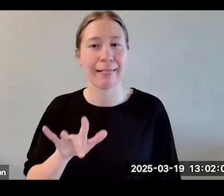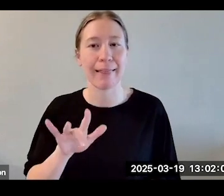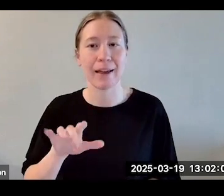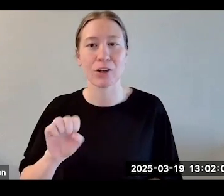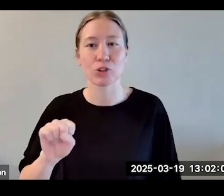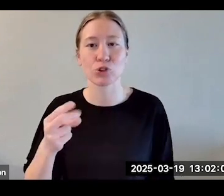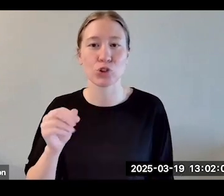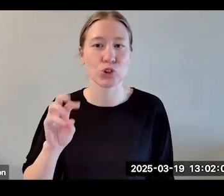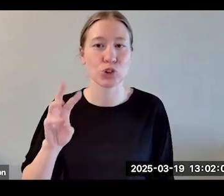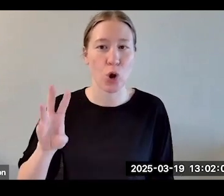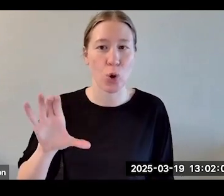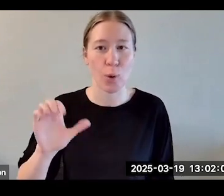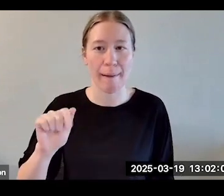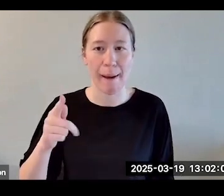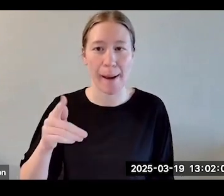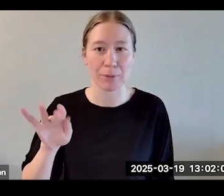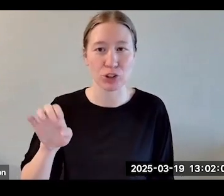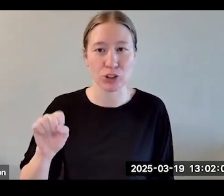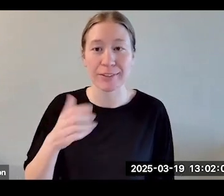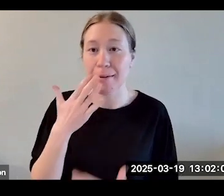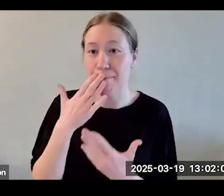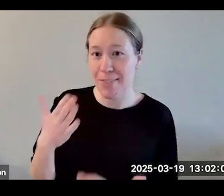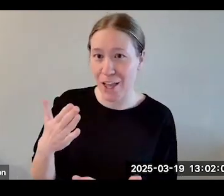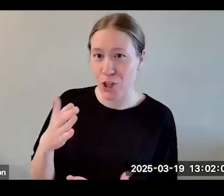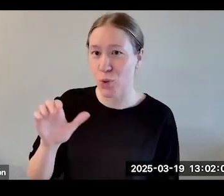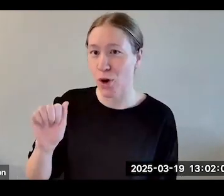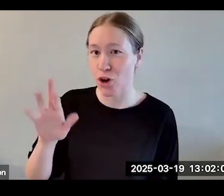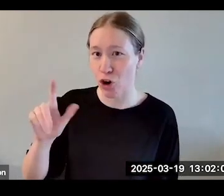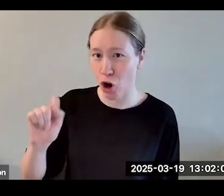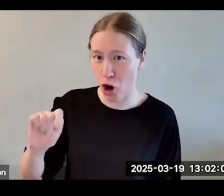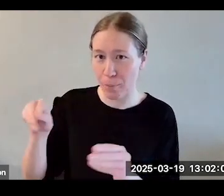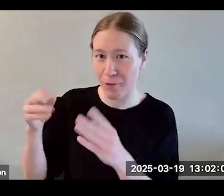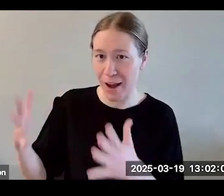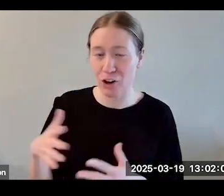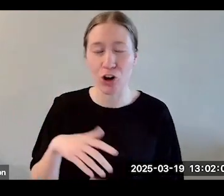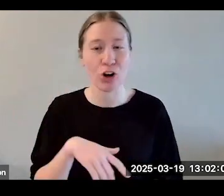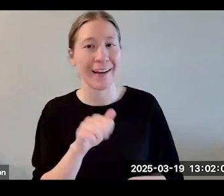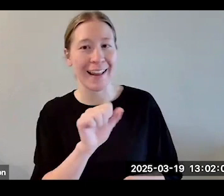So thank you so much to our CART caption provider and our ASL interpreter today.